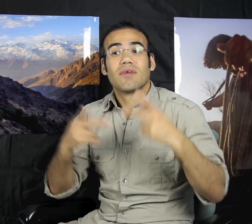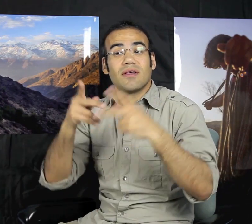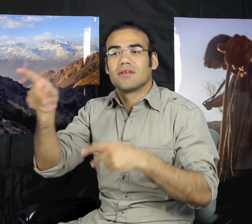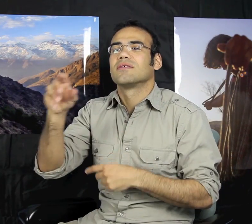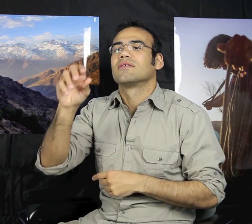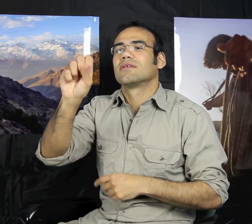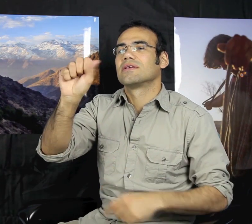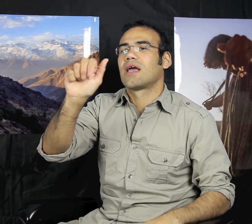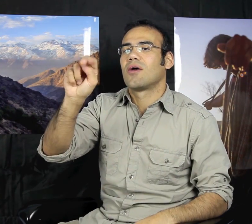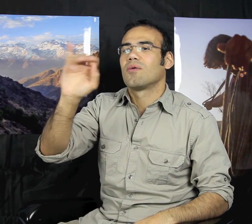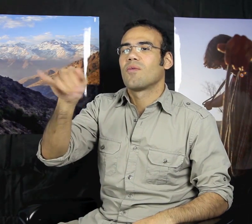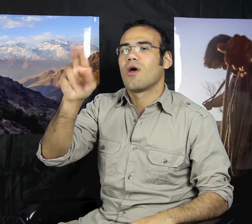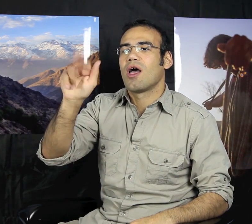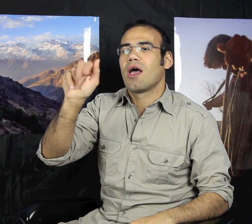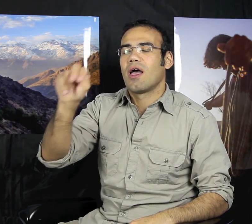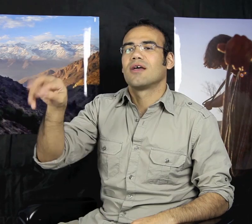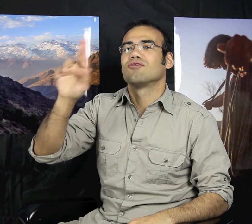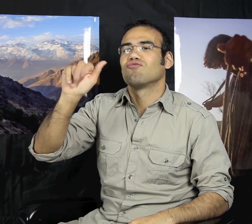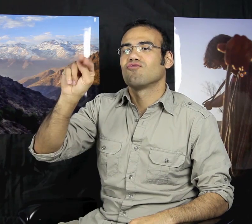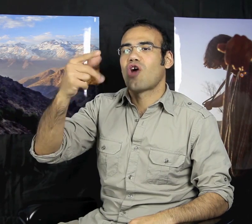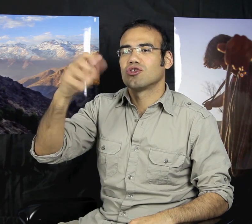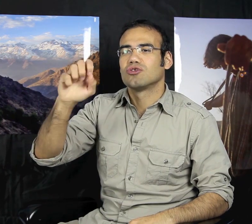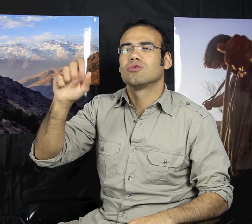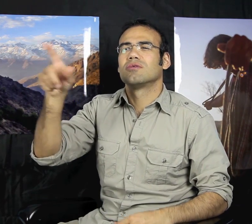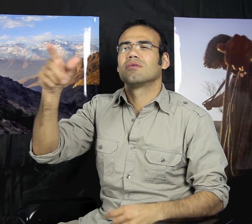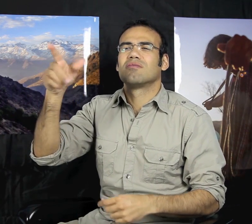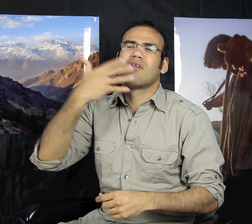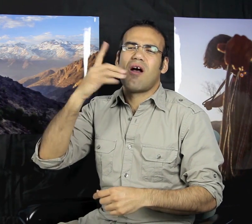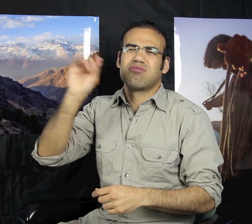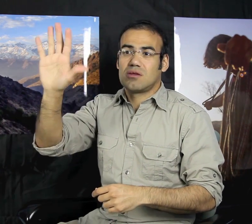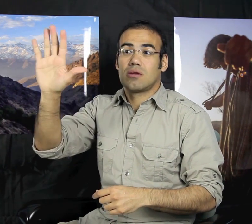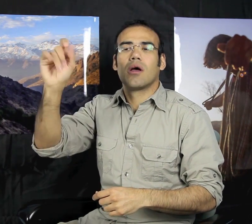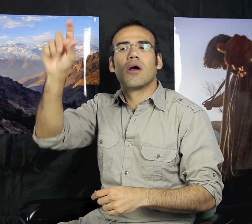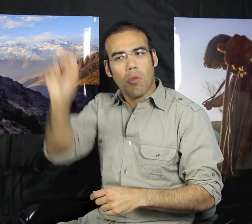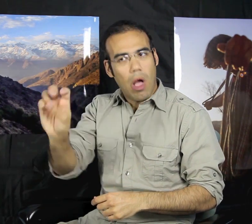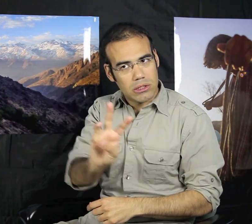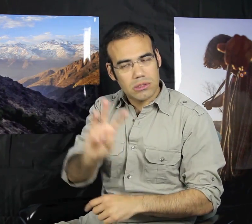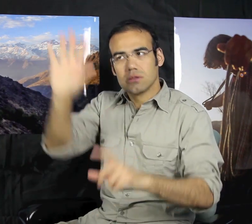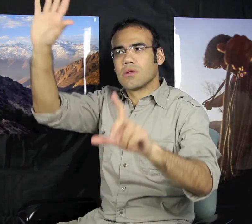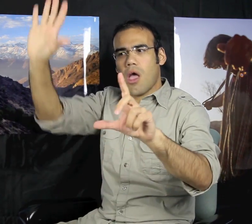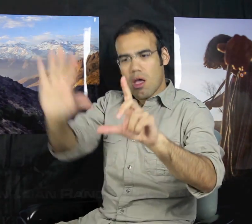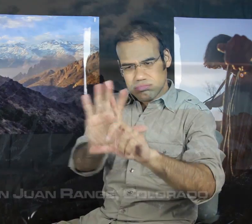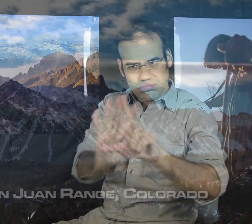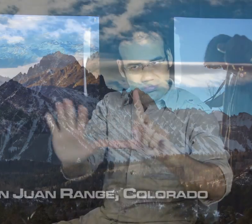My favorite place is San Juan Range located southwest of Colorado.